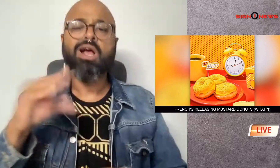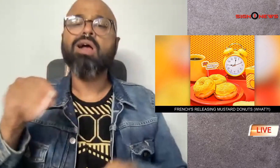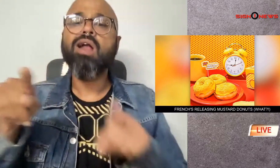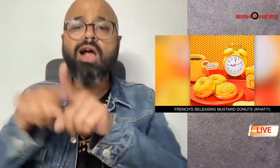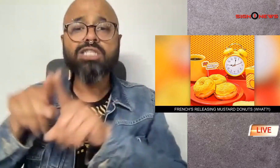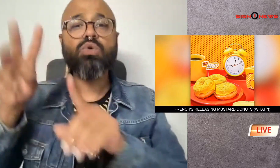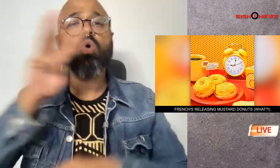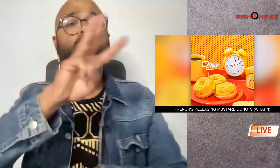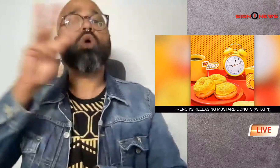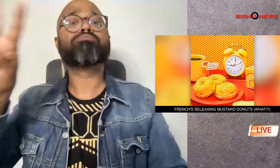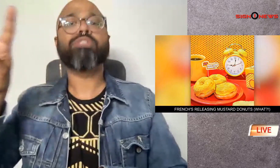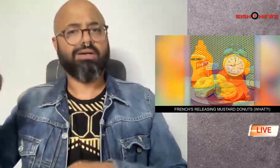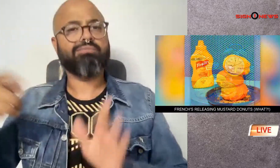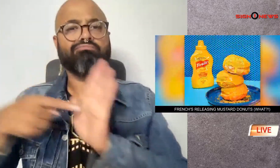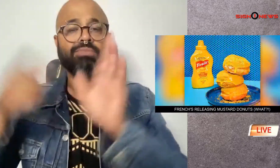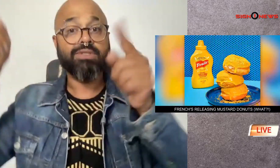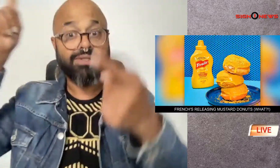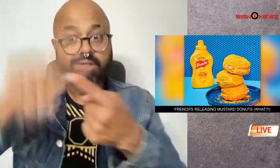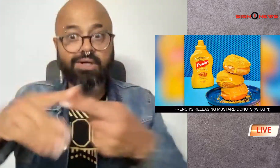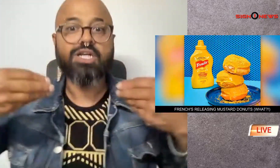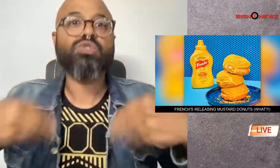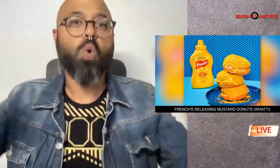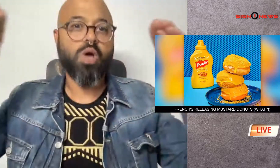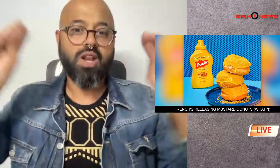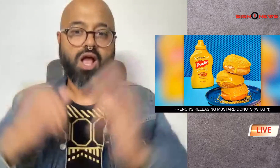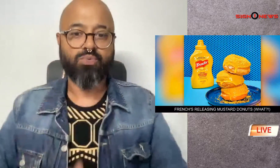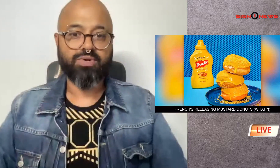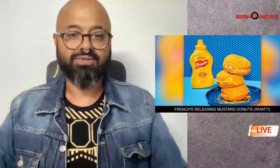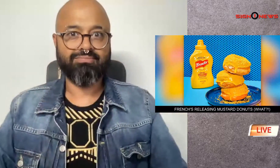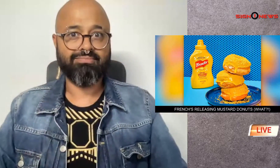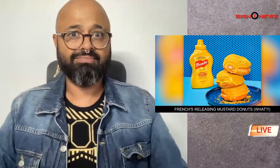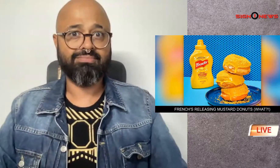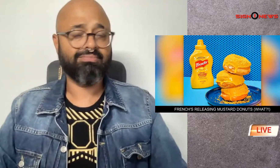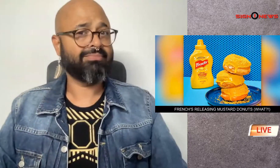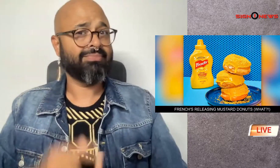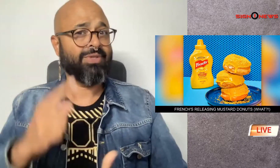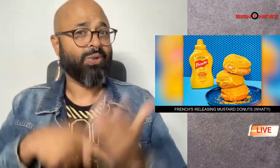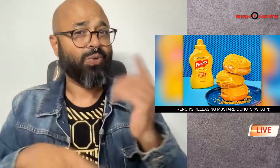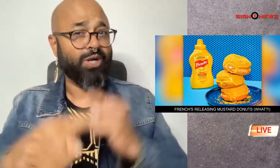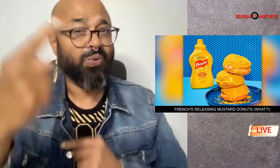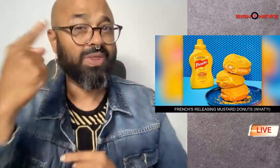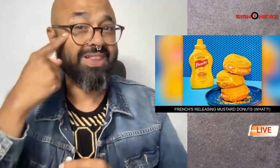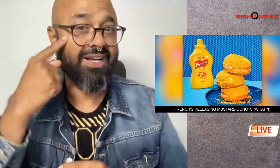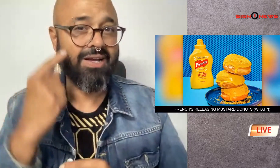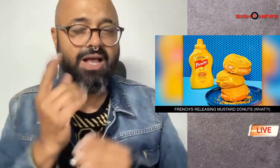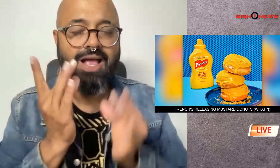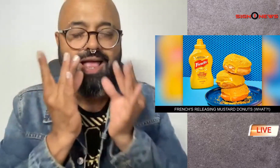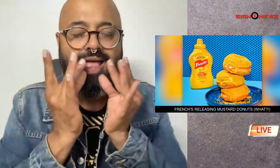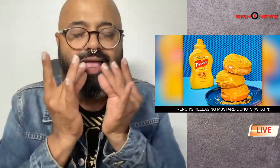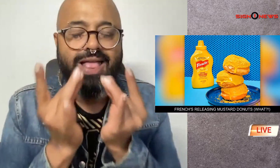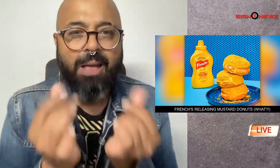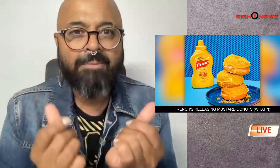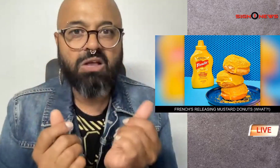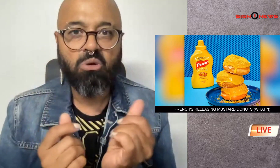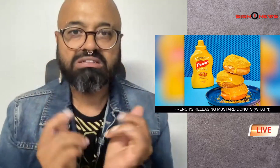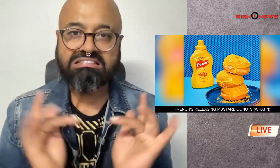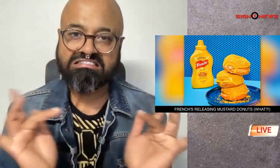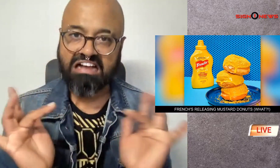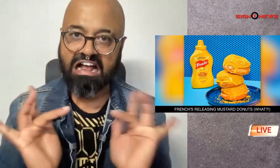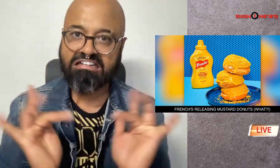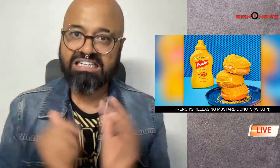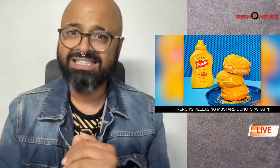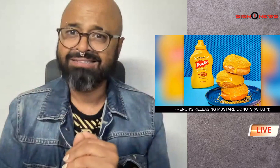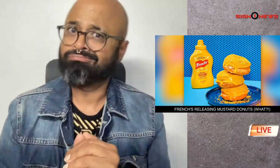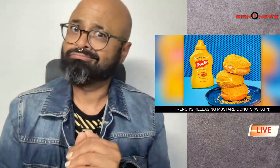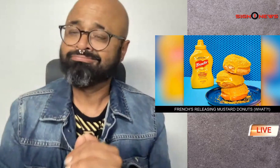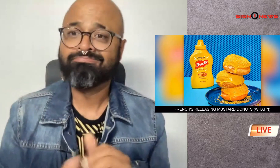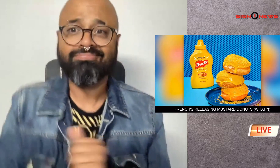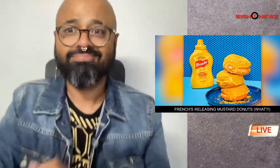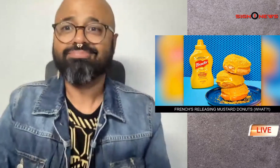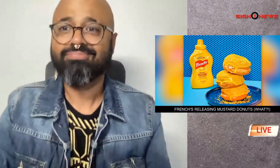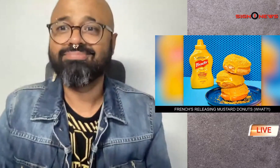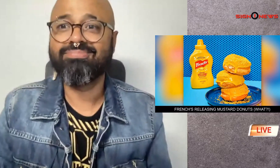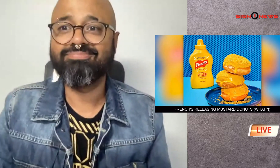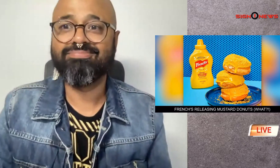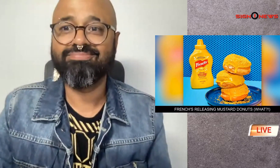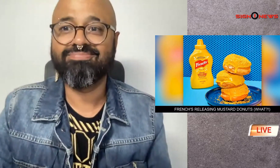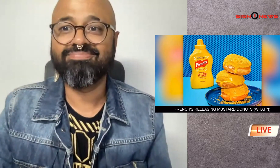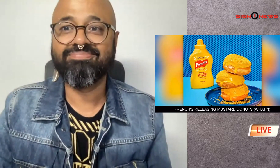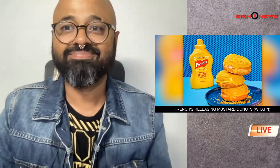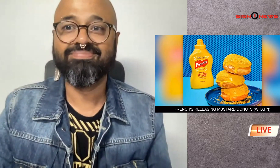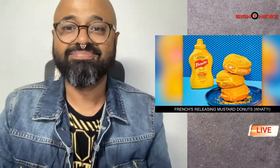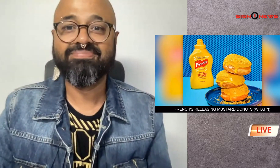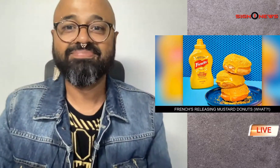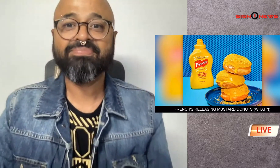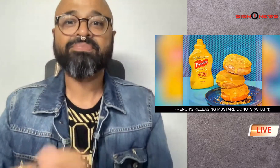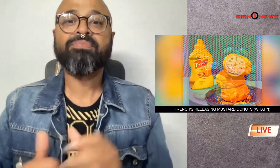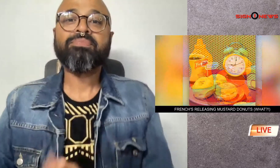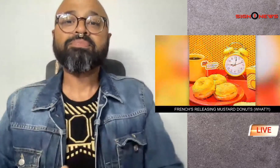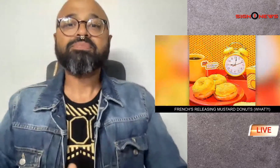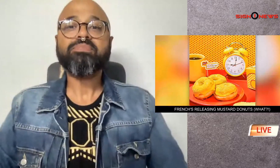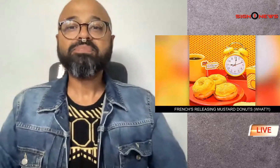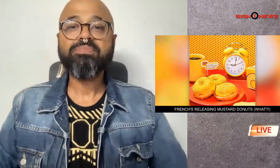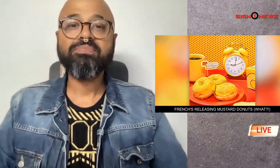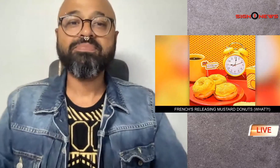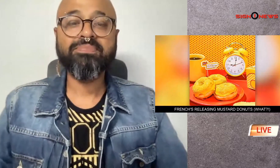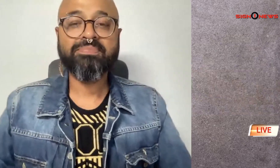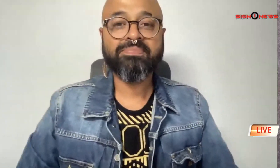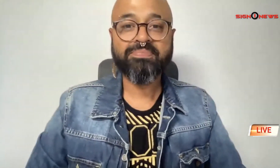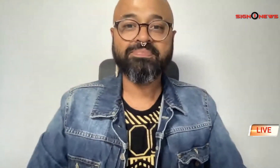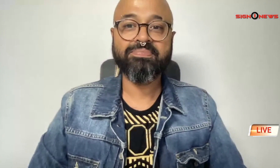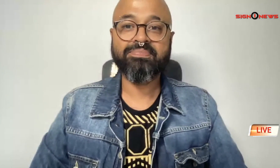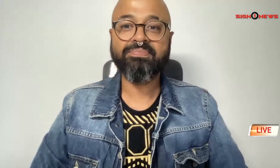and on their website until they sell out what do you think yummy or yucky